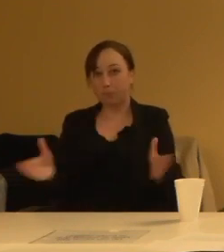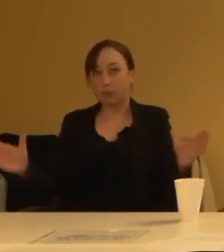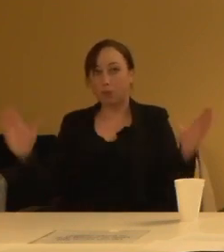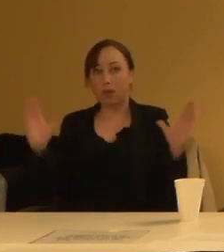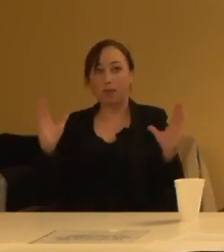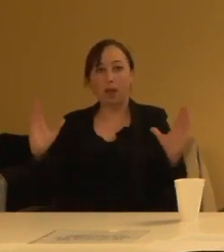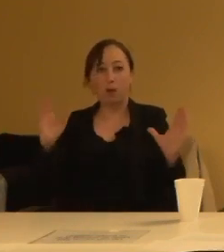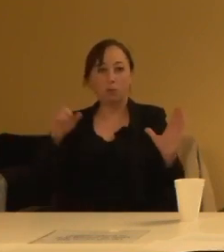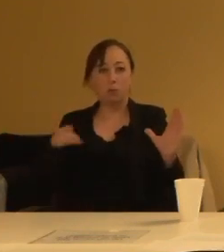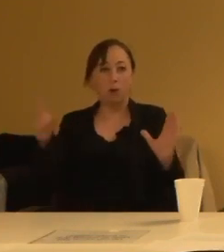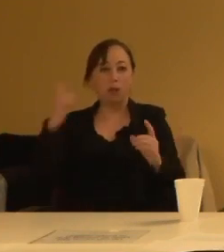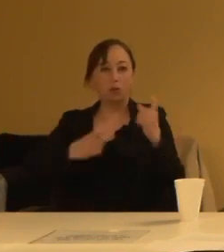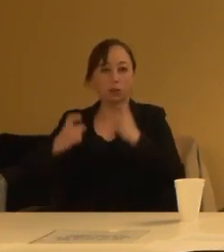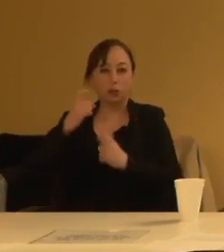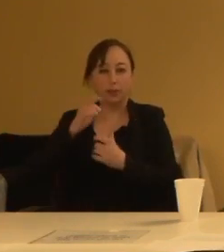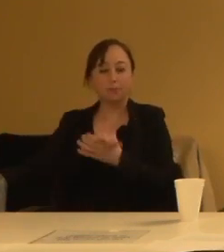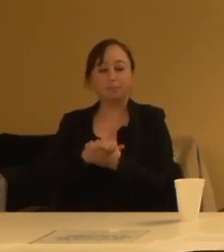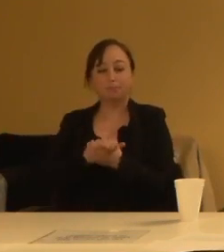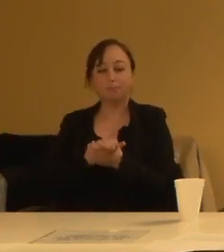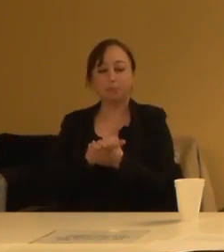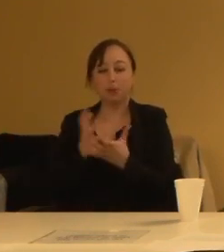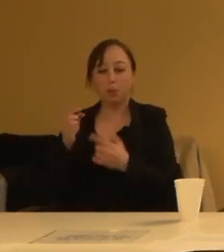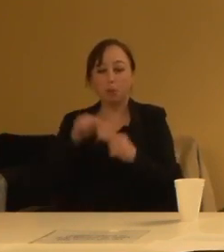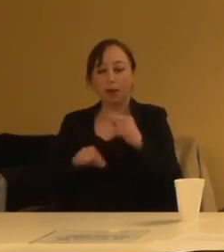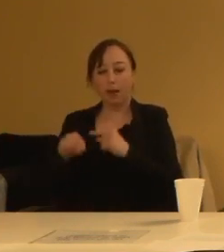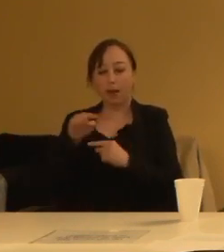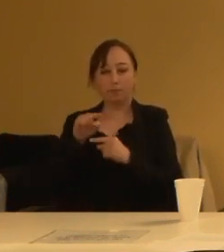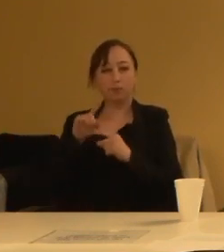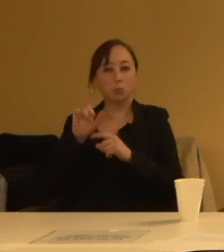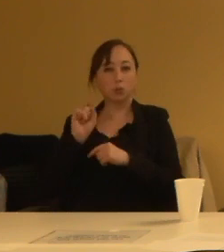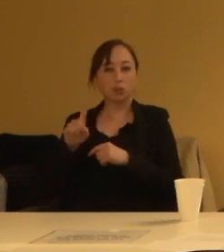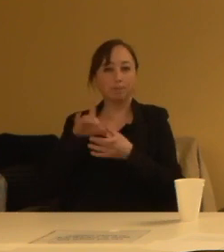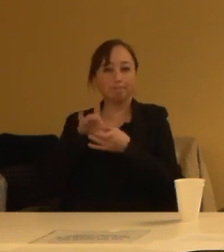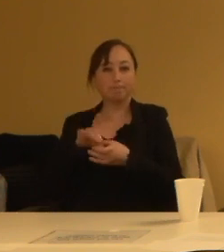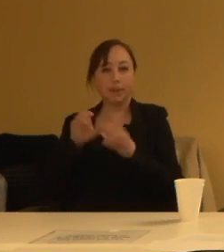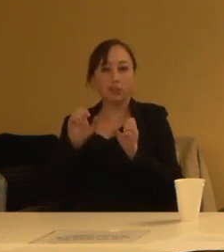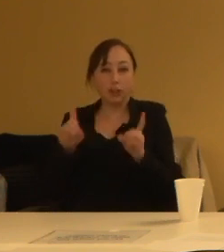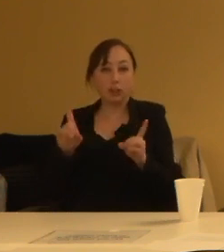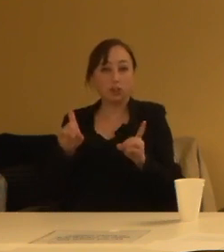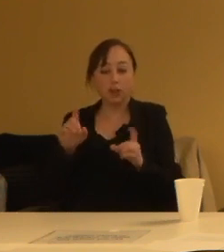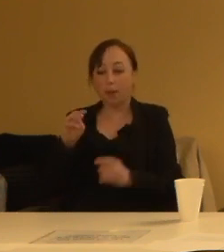I think I wanna go back to the question of education that Martine raised.